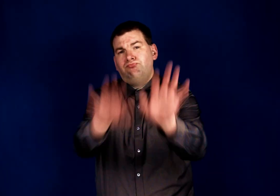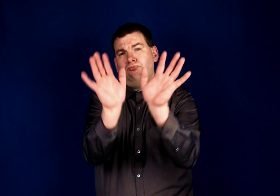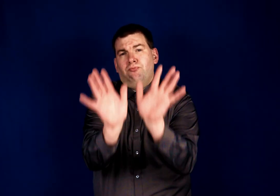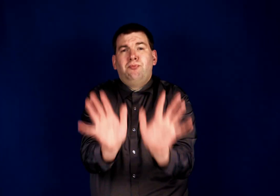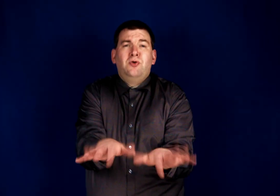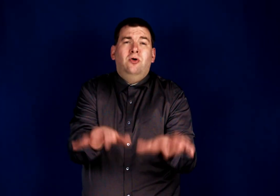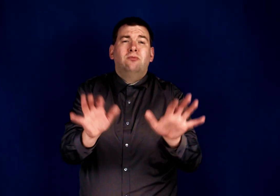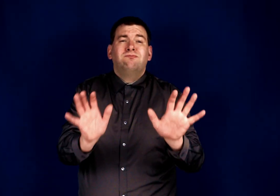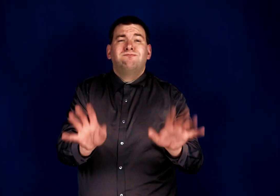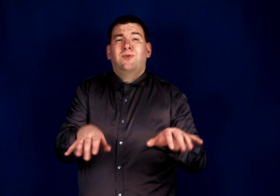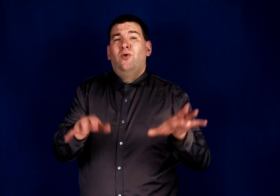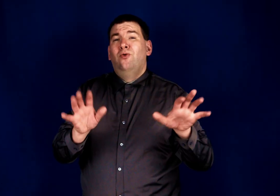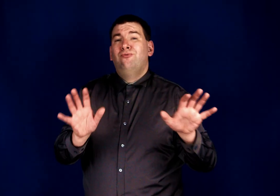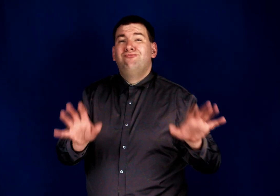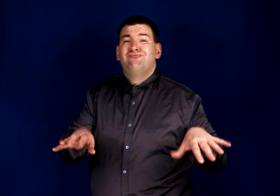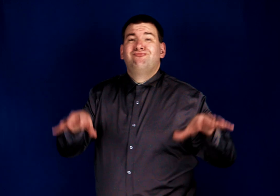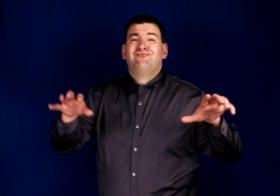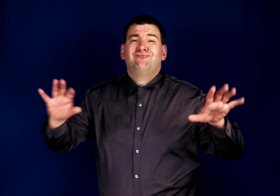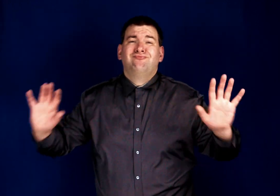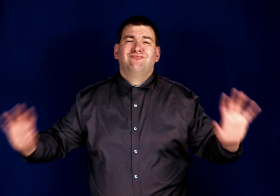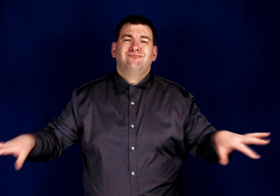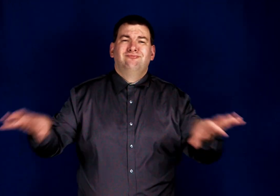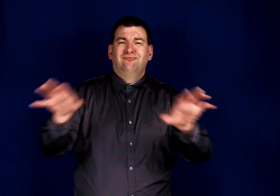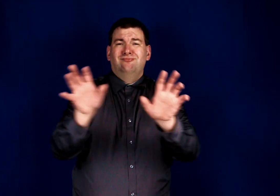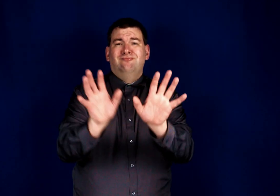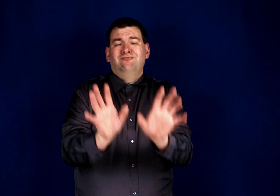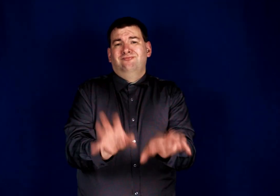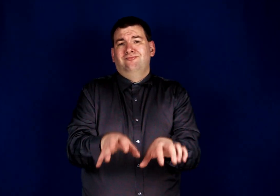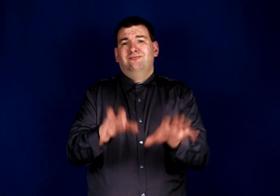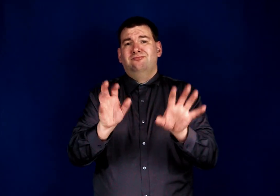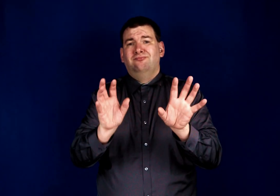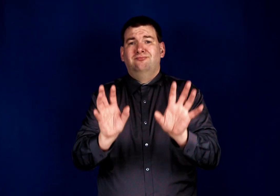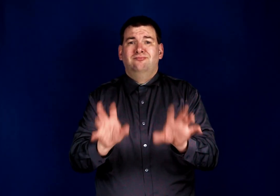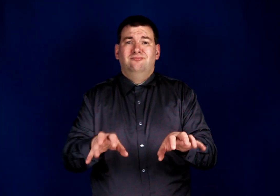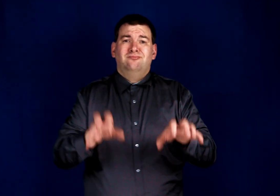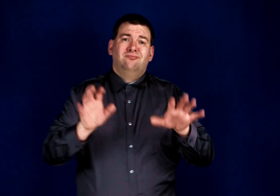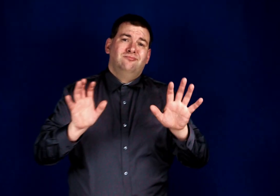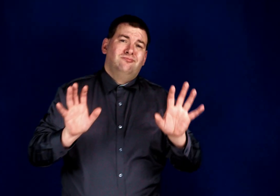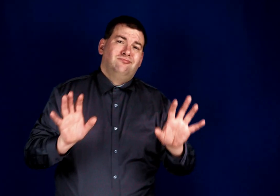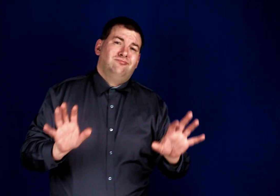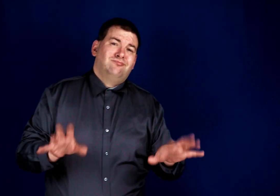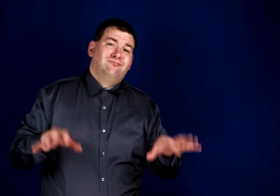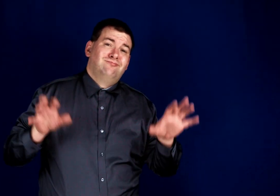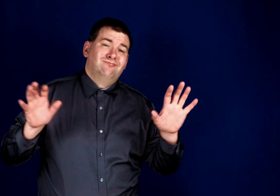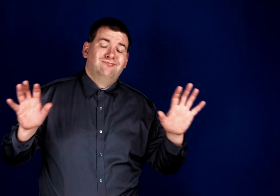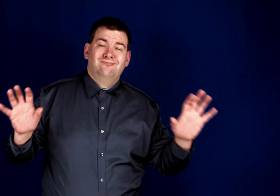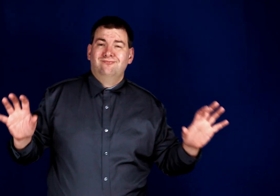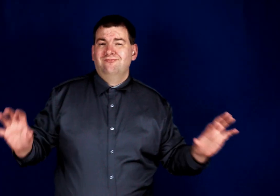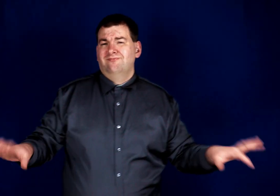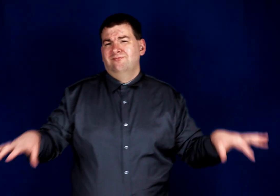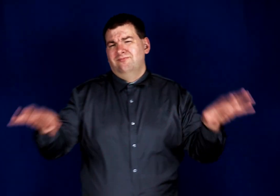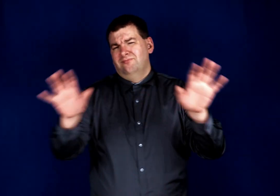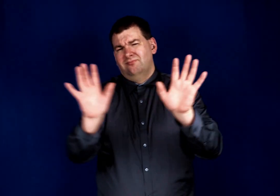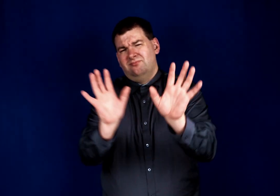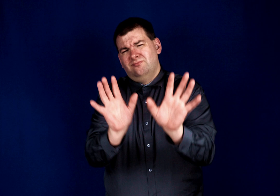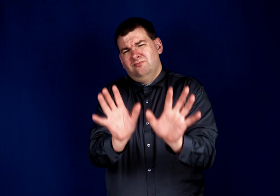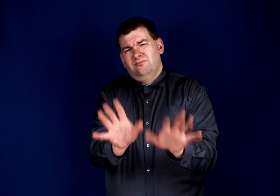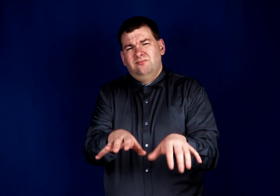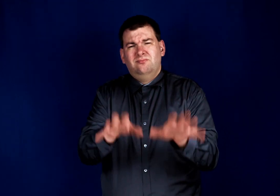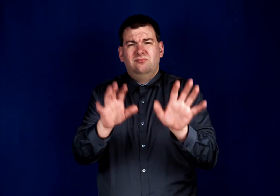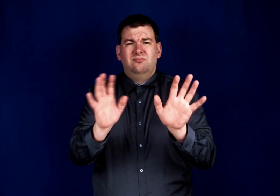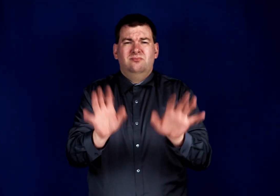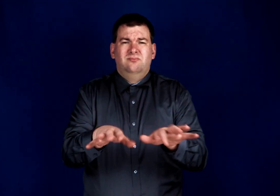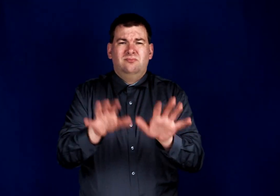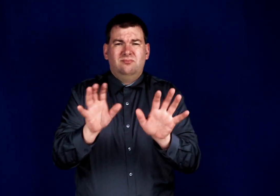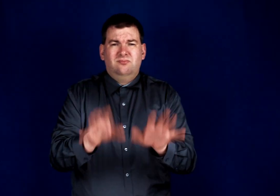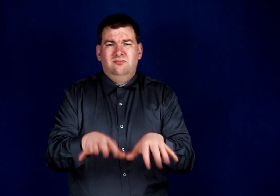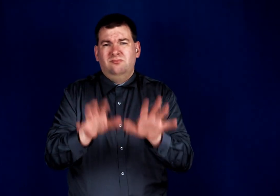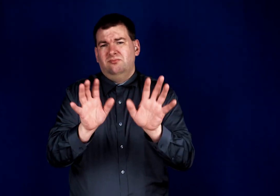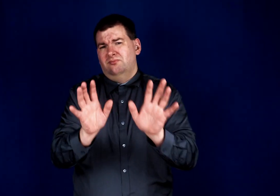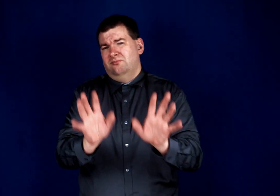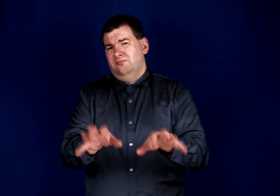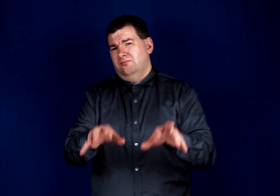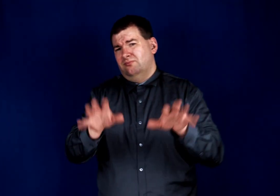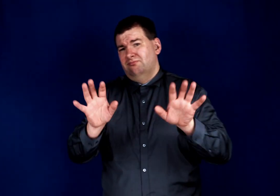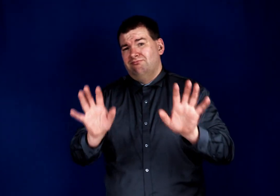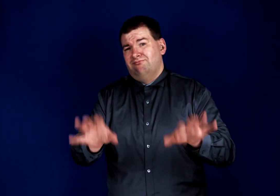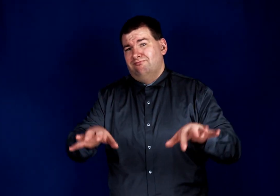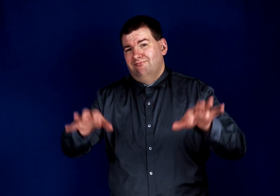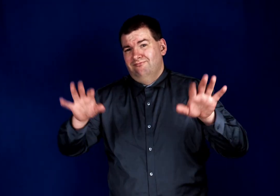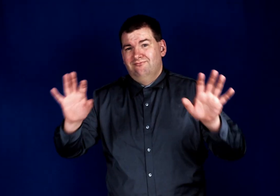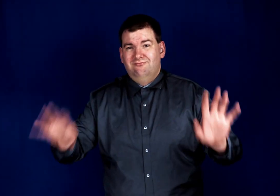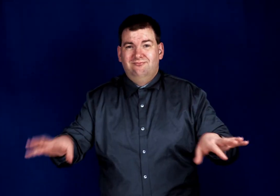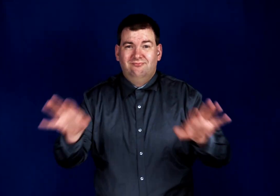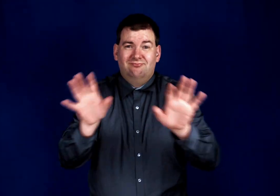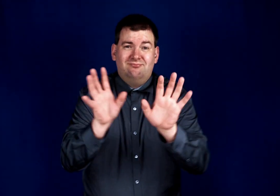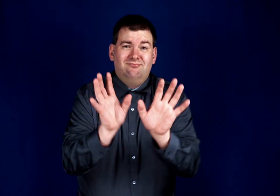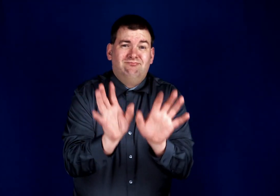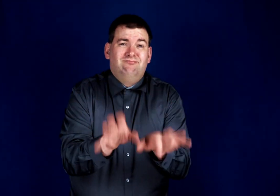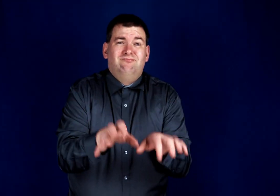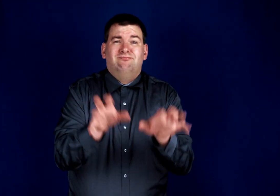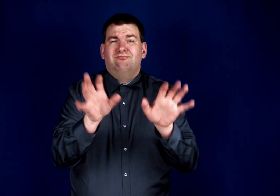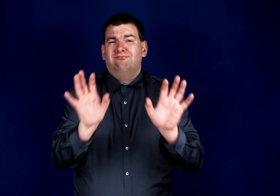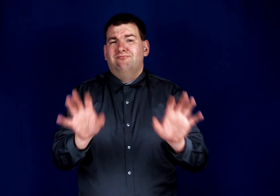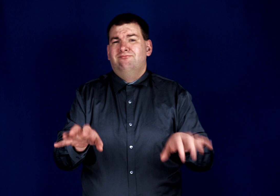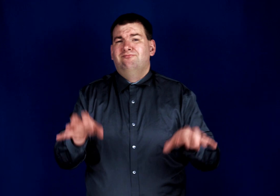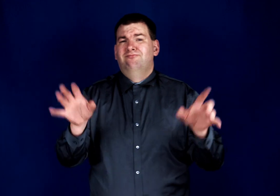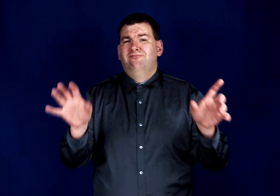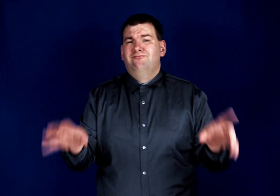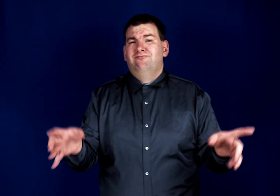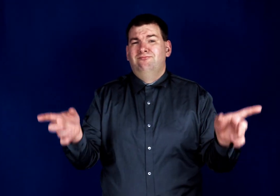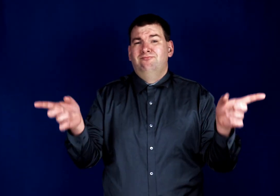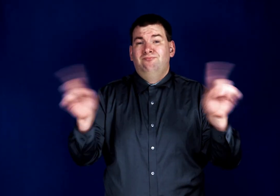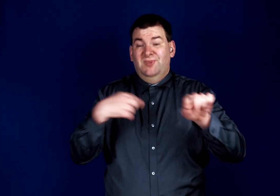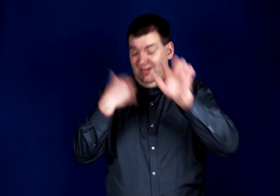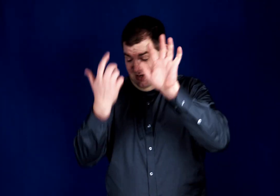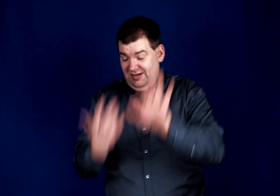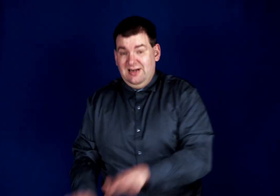* Piano Playing *